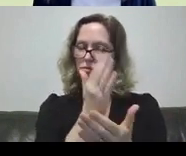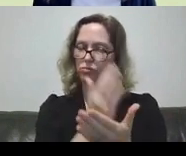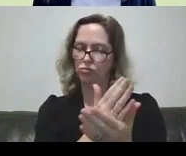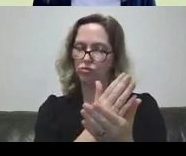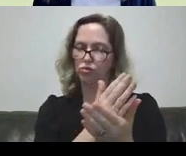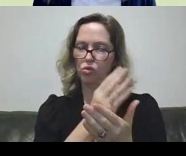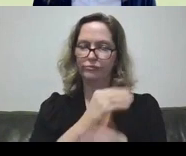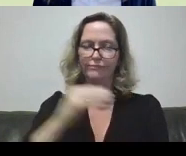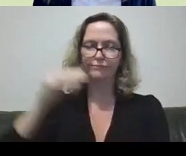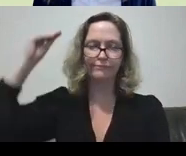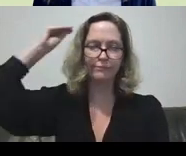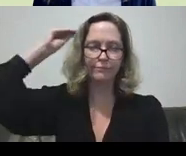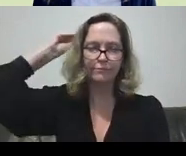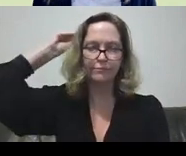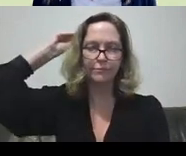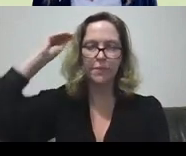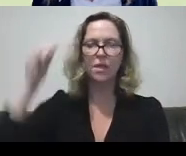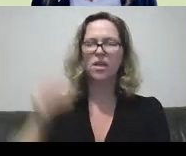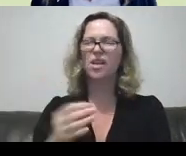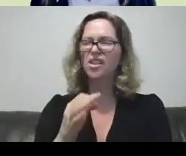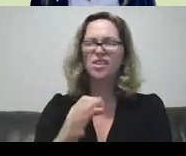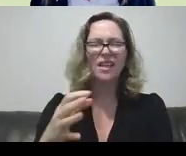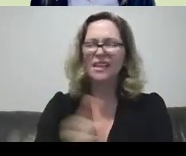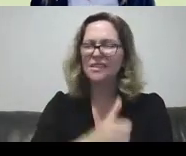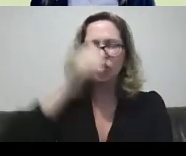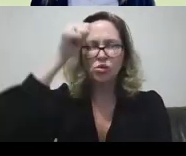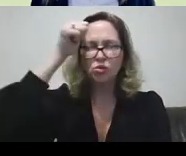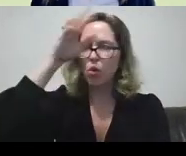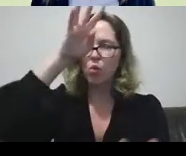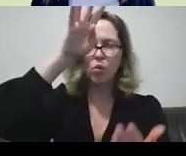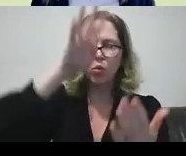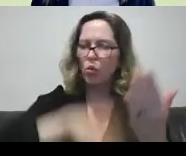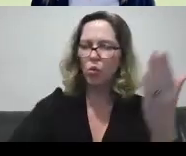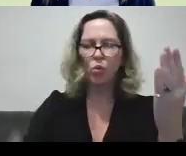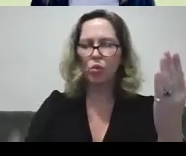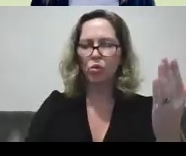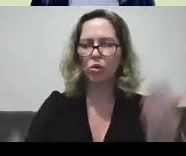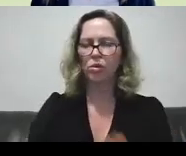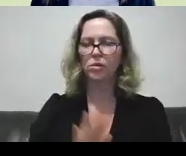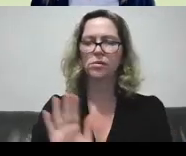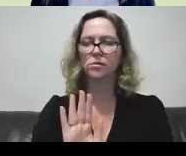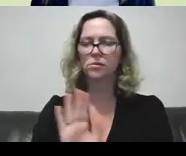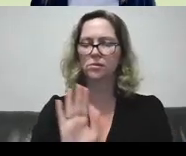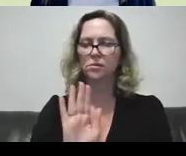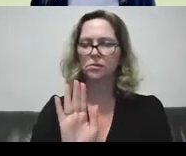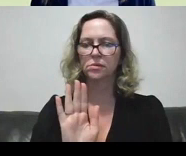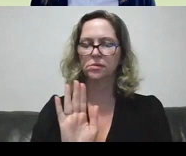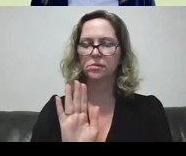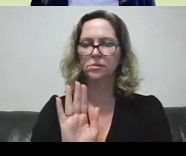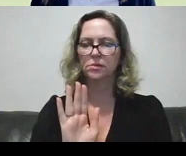don't have to know all of these points but it's helpful